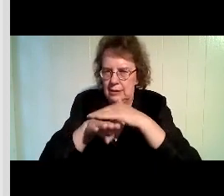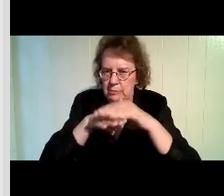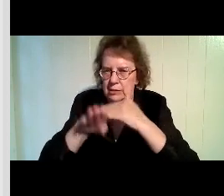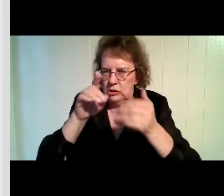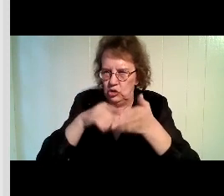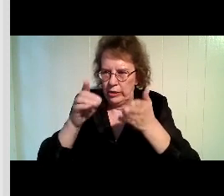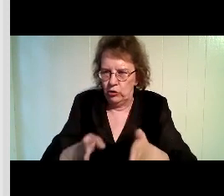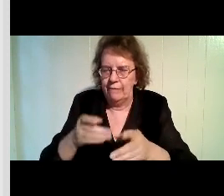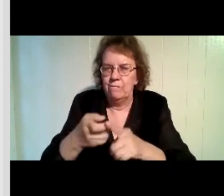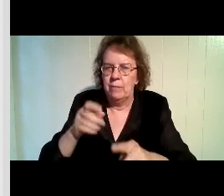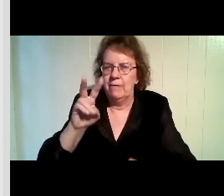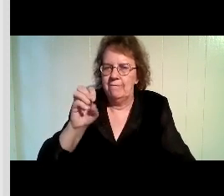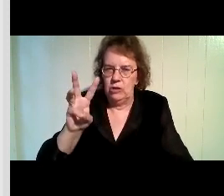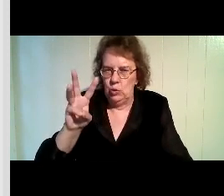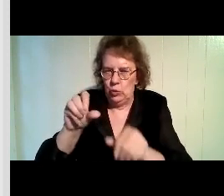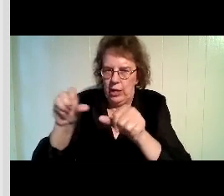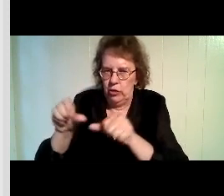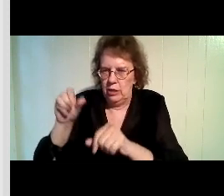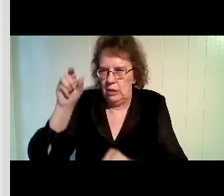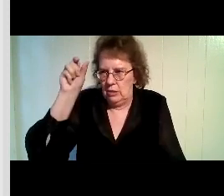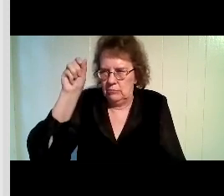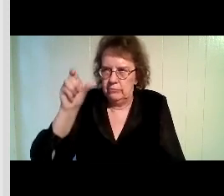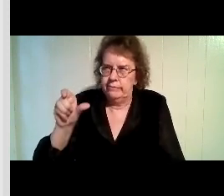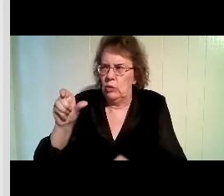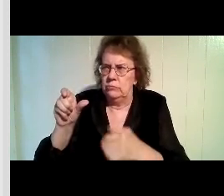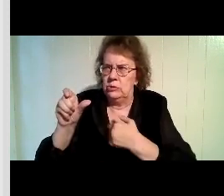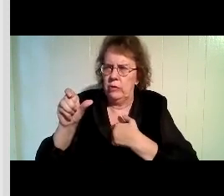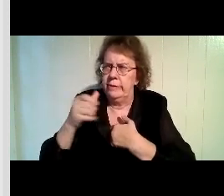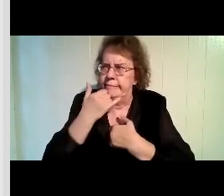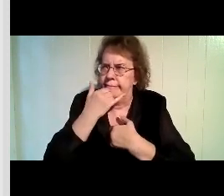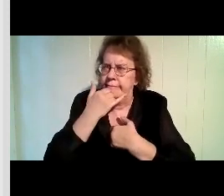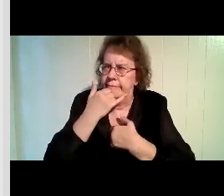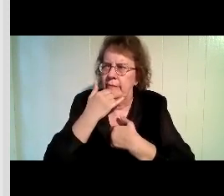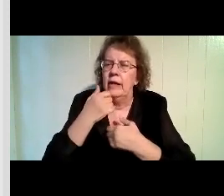view area. Oh sorry, I misspoke. It's actually the review area.